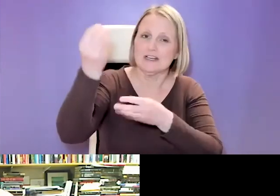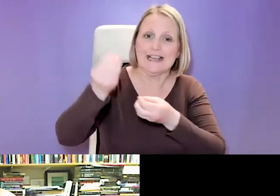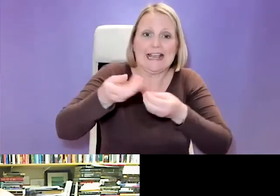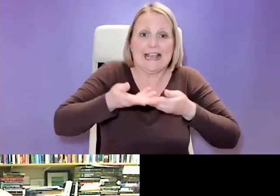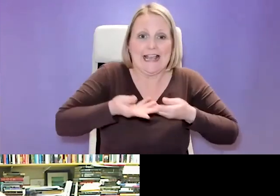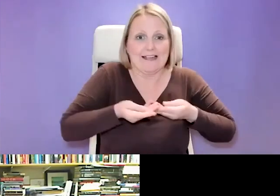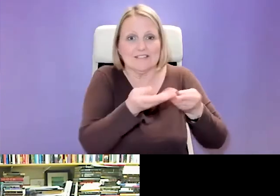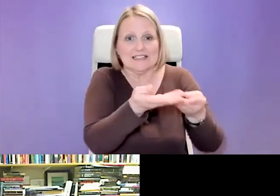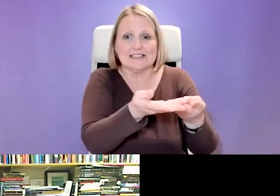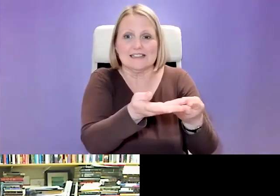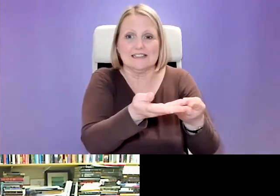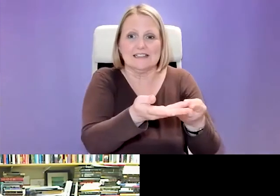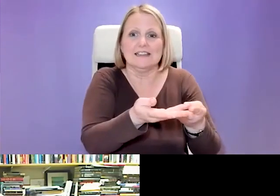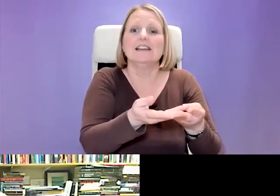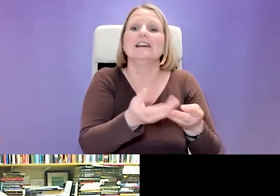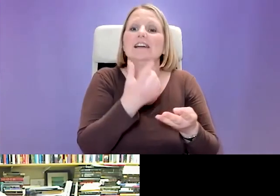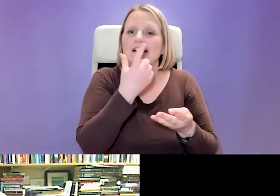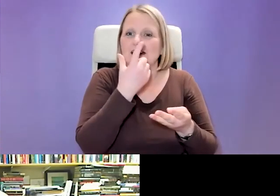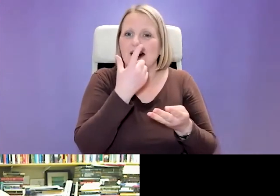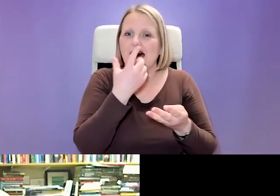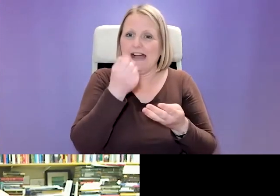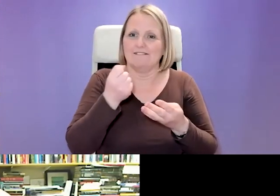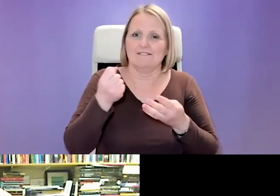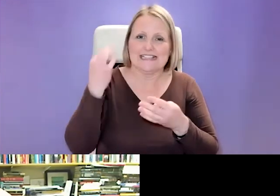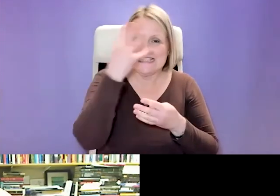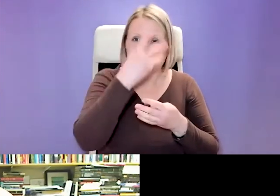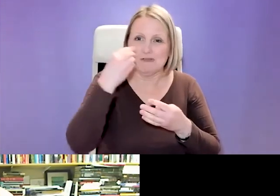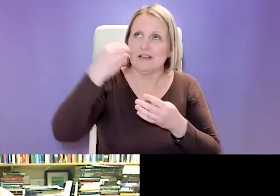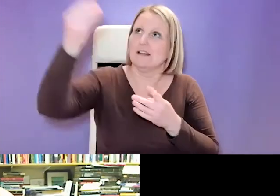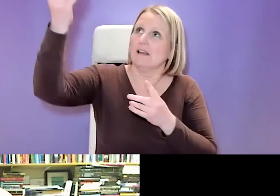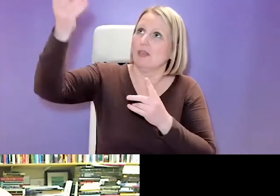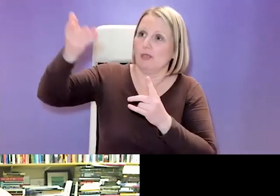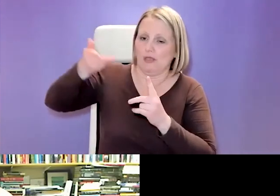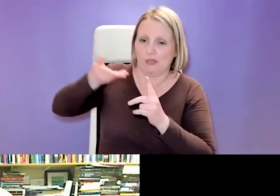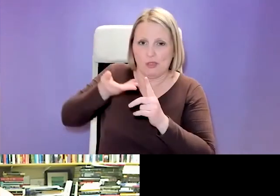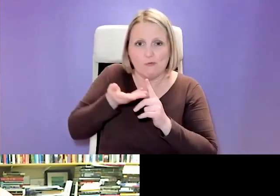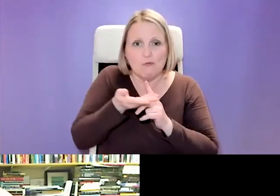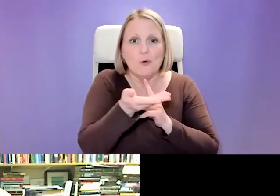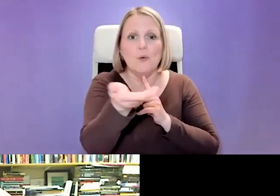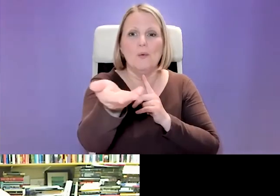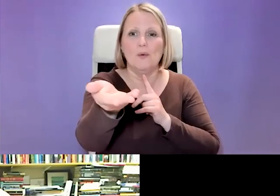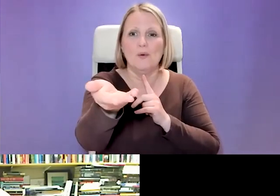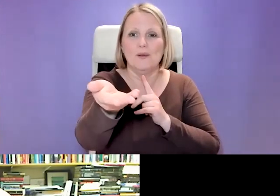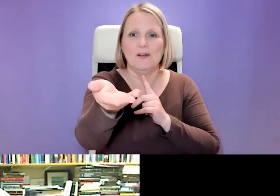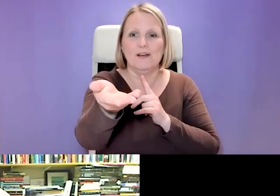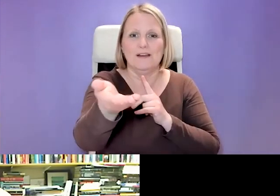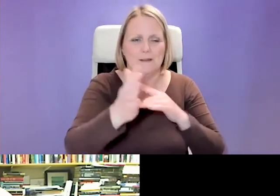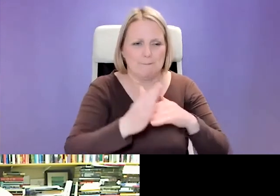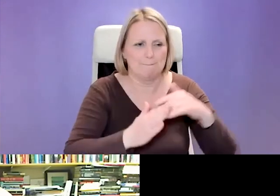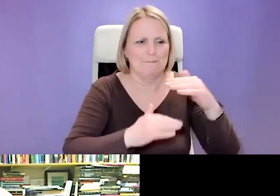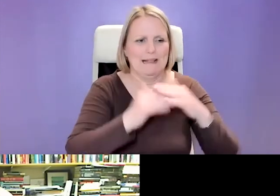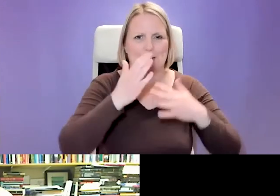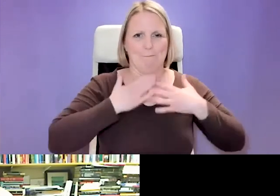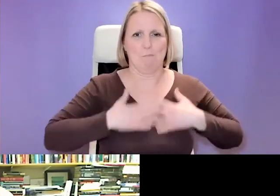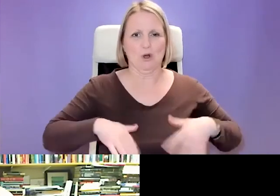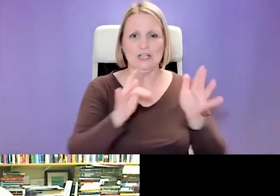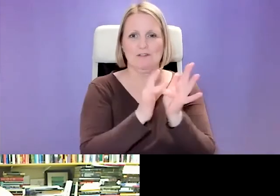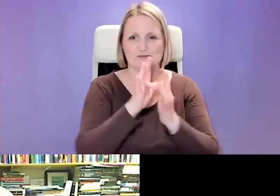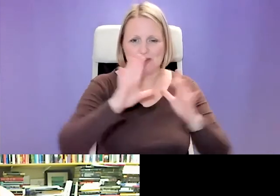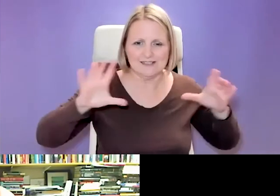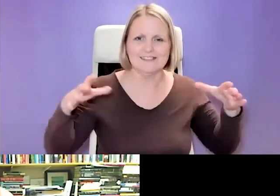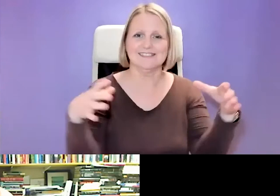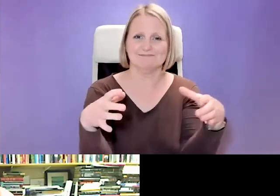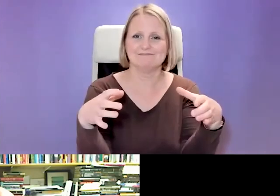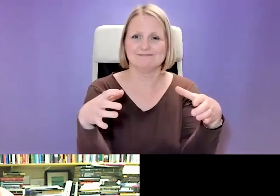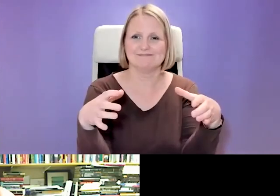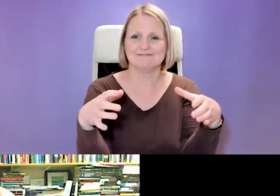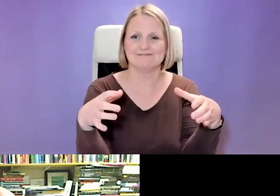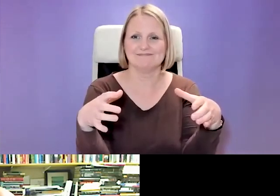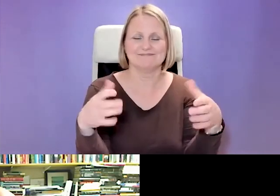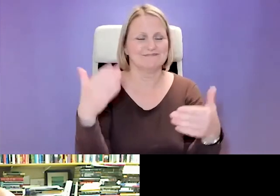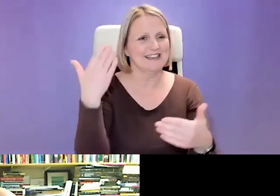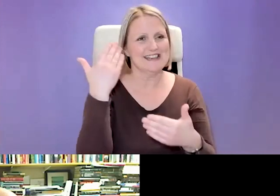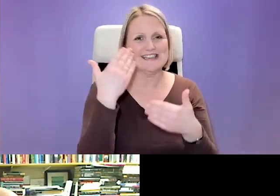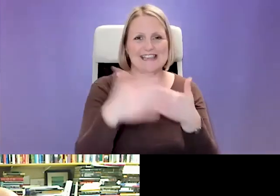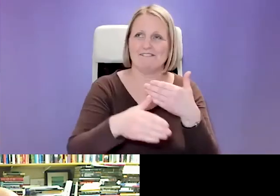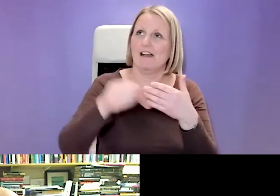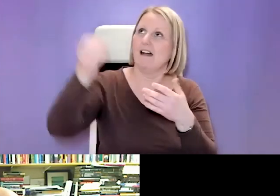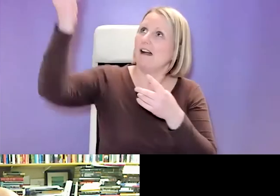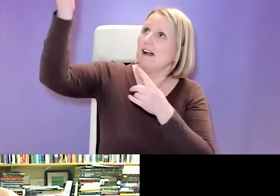come through individuals and every individual and build up the body of Christ and they're never related directly to